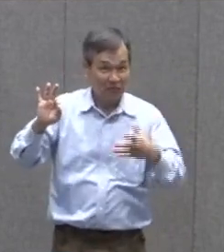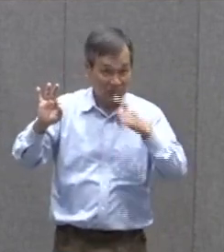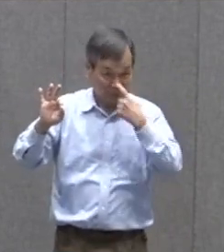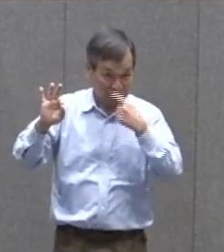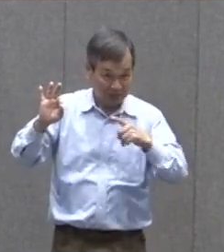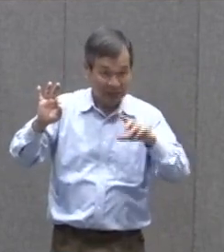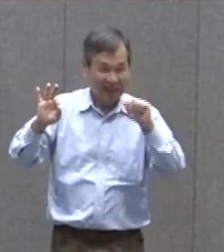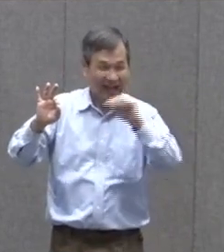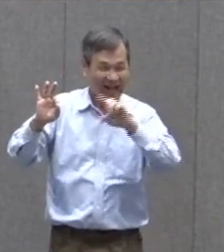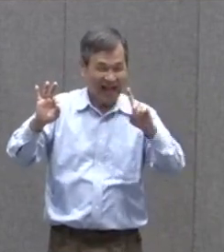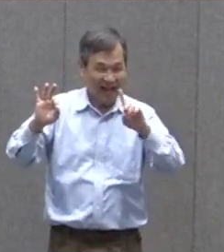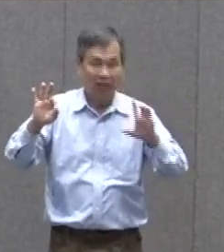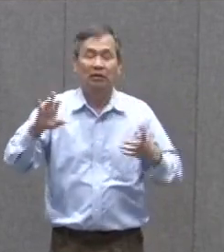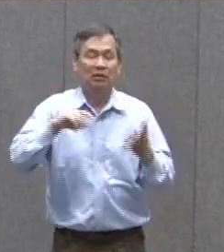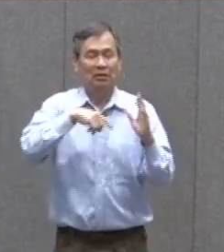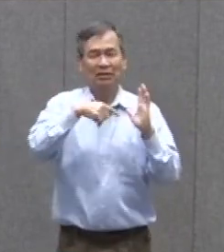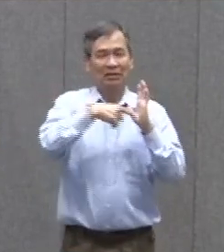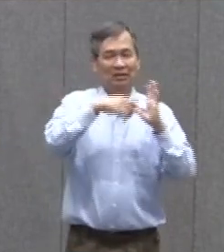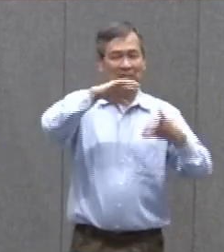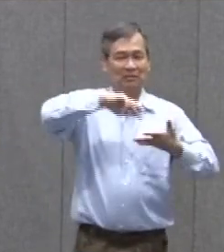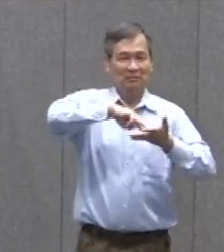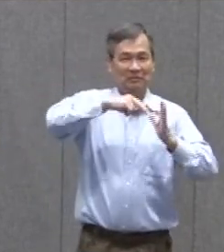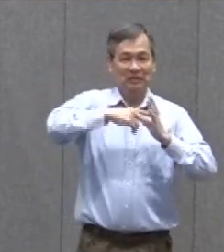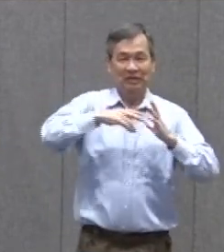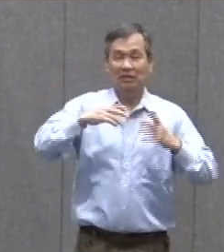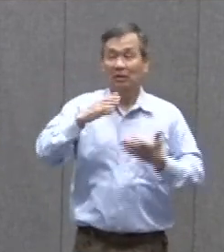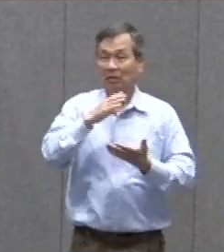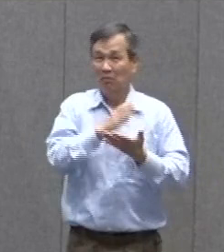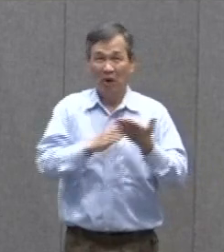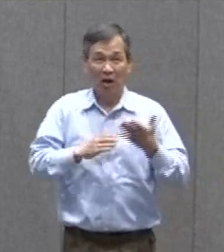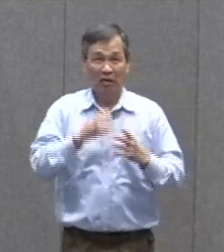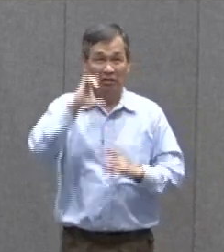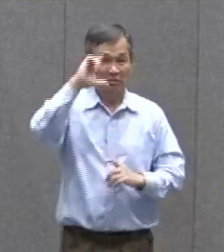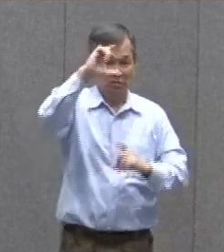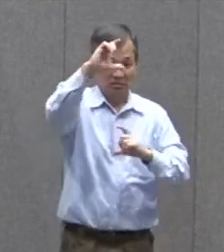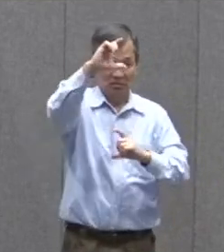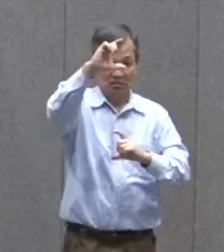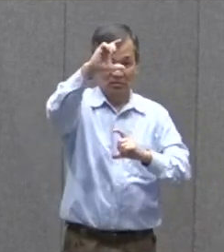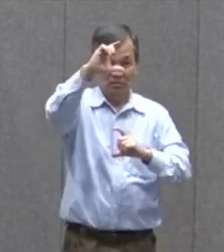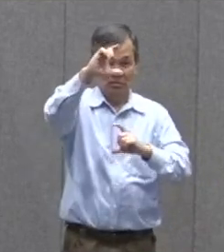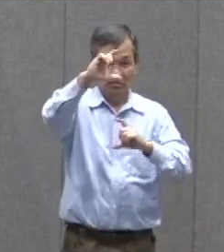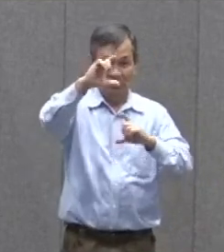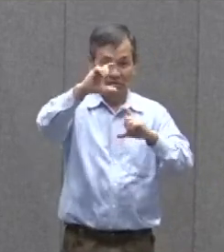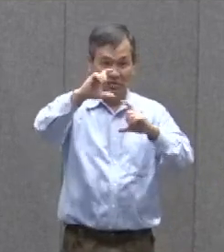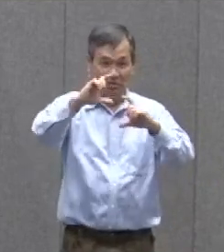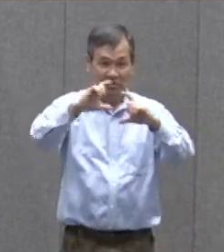So, when we're adding, we're going to take our parts to make the whole.